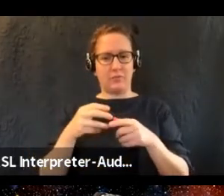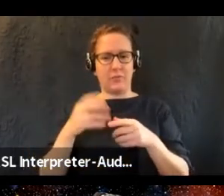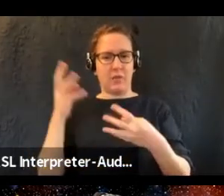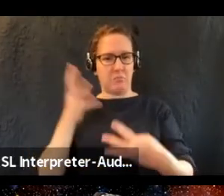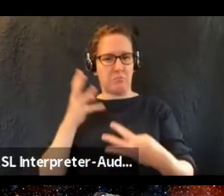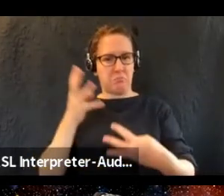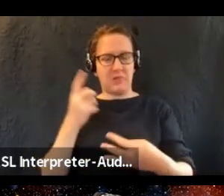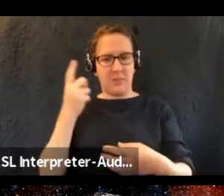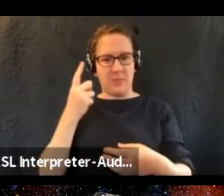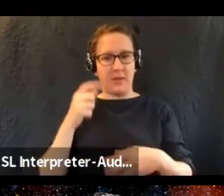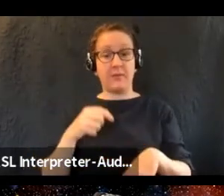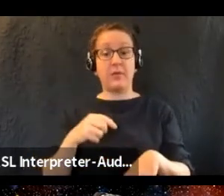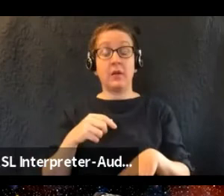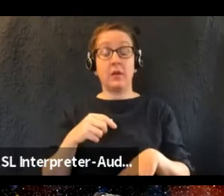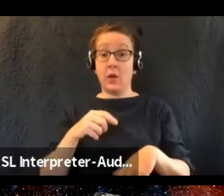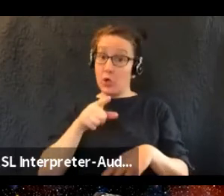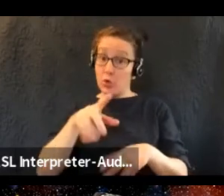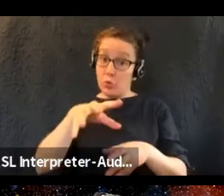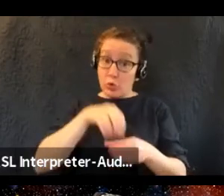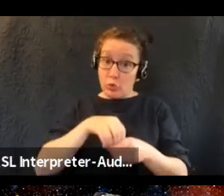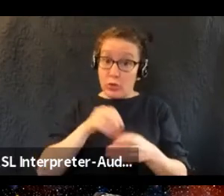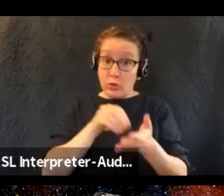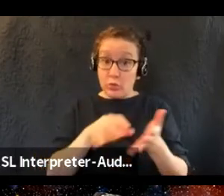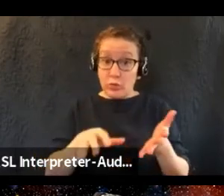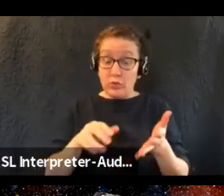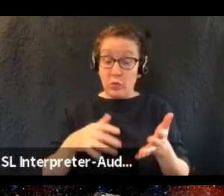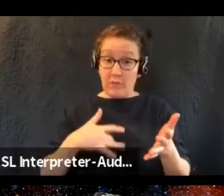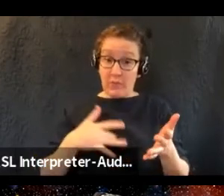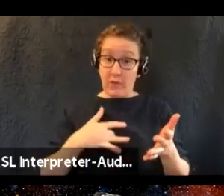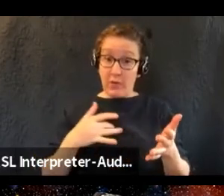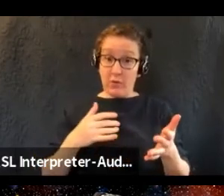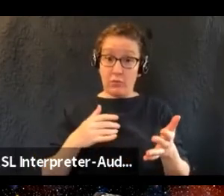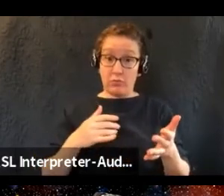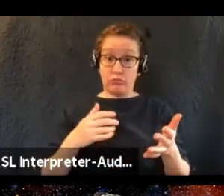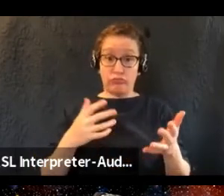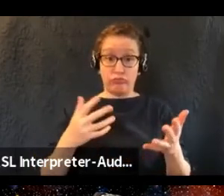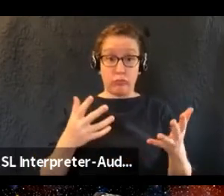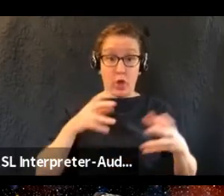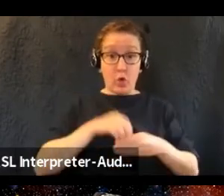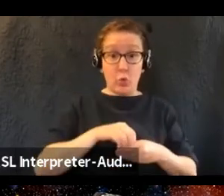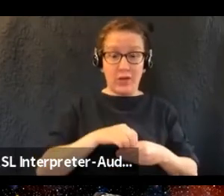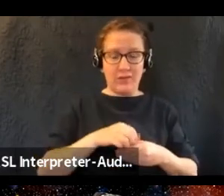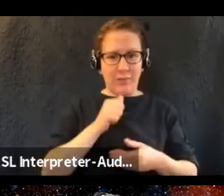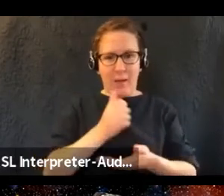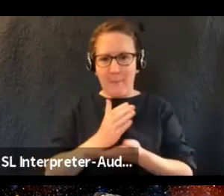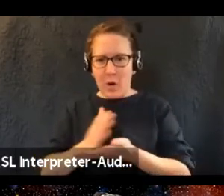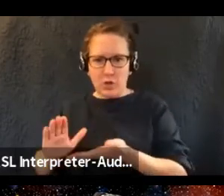sure they are not feeling marginalized or not feeling called out or singled out?